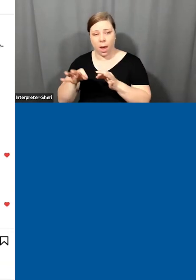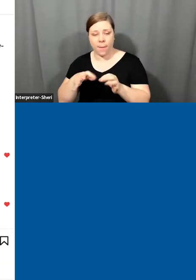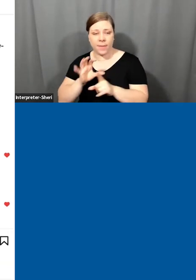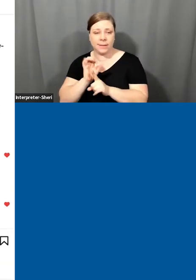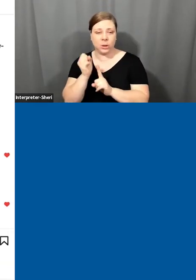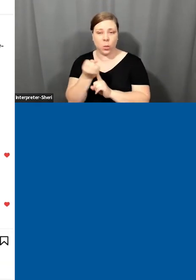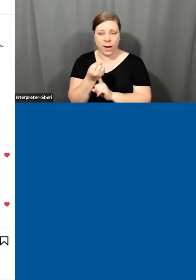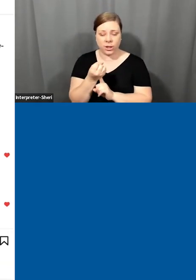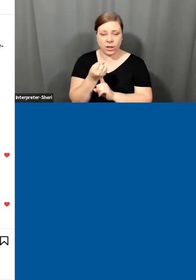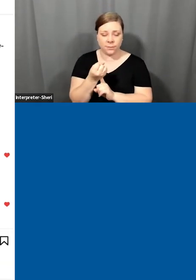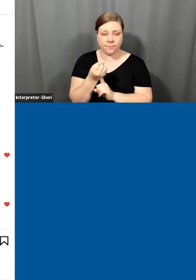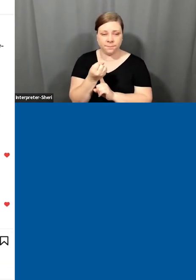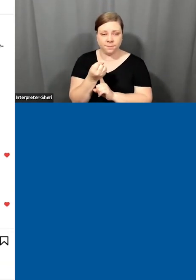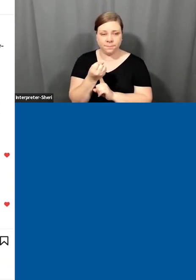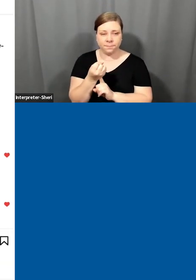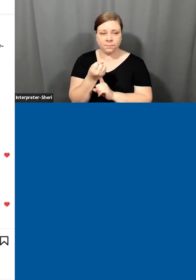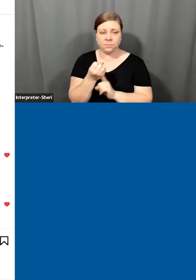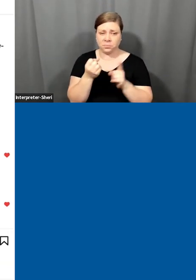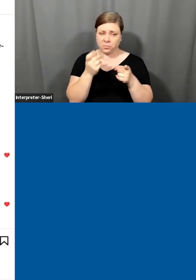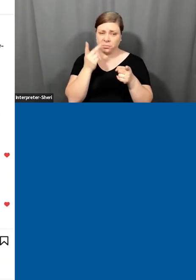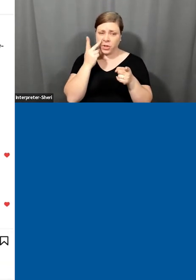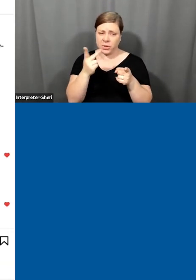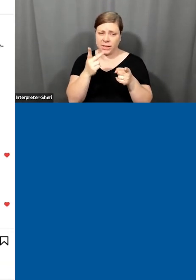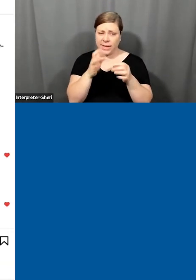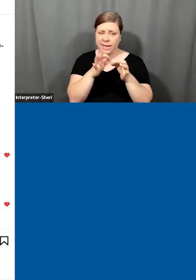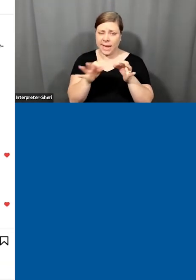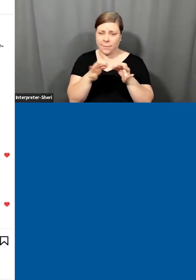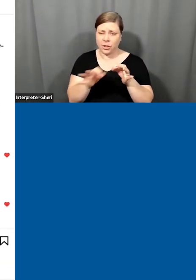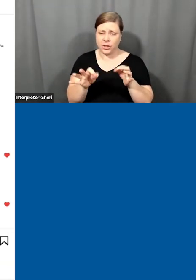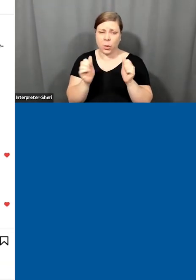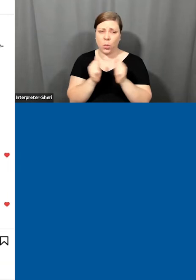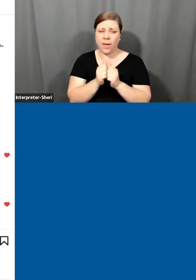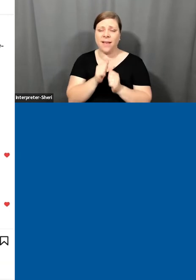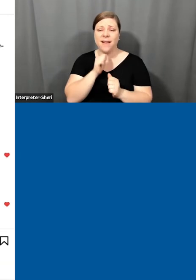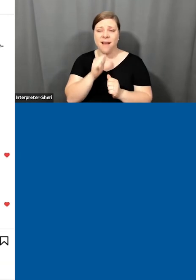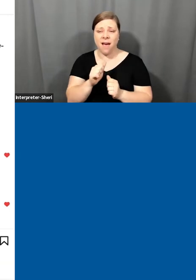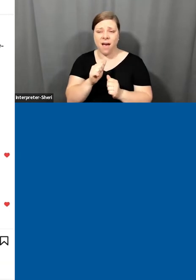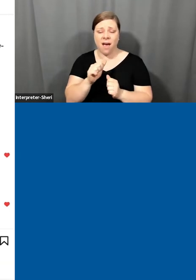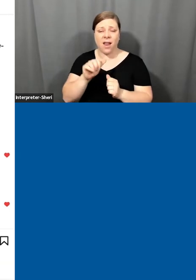when you just have captions on a no audio post, then someone who is blind or low vision